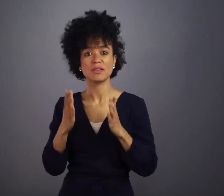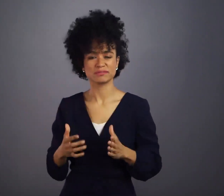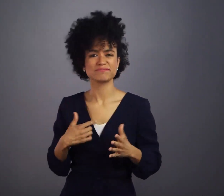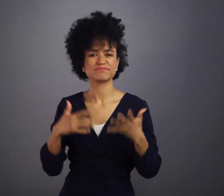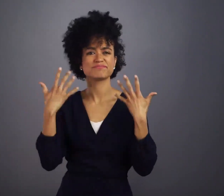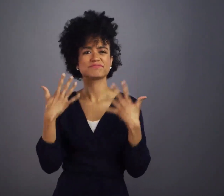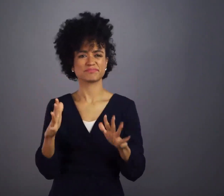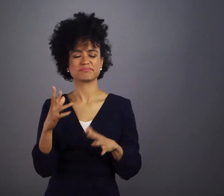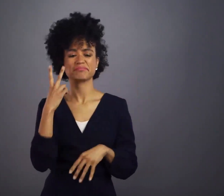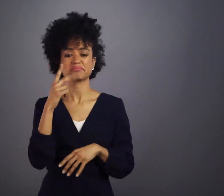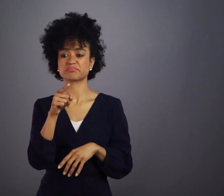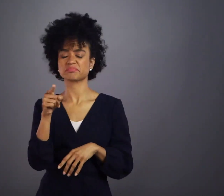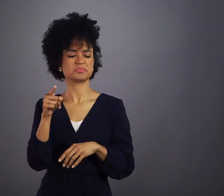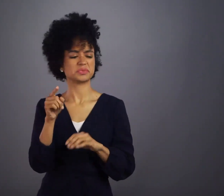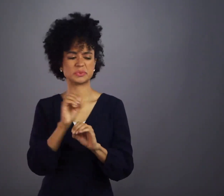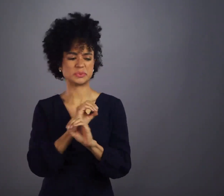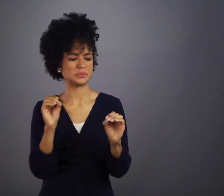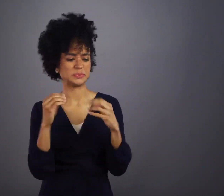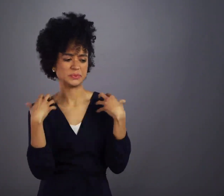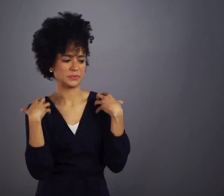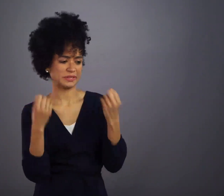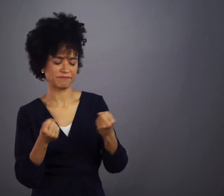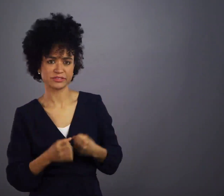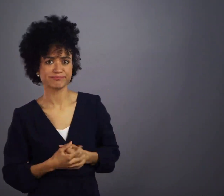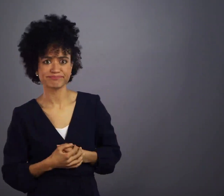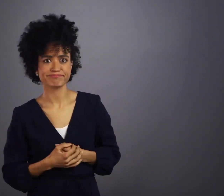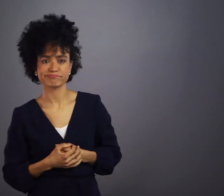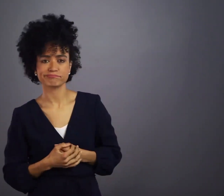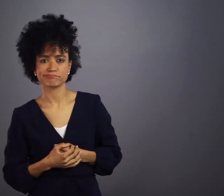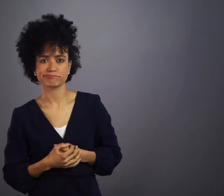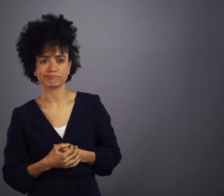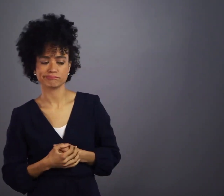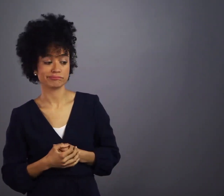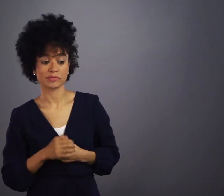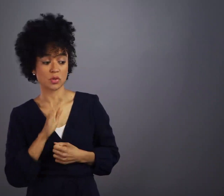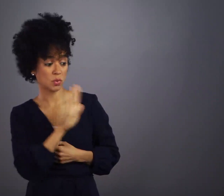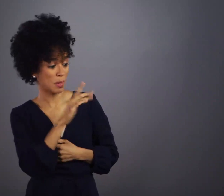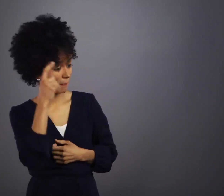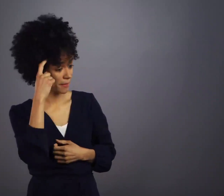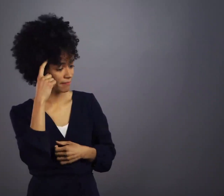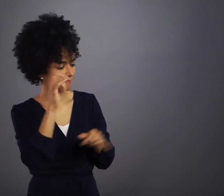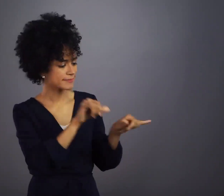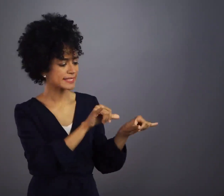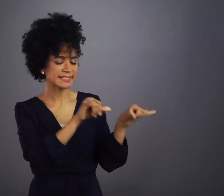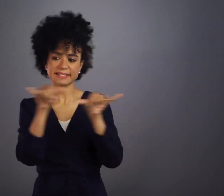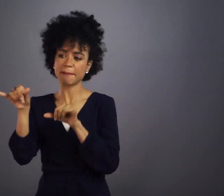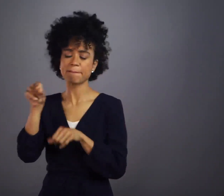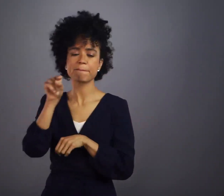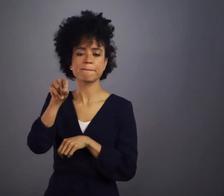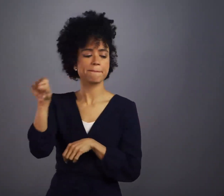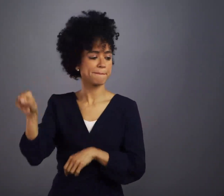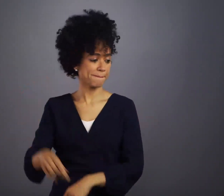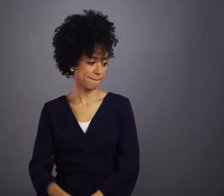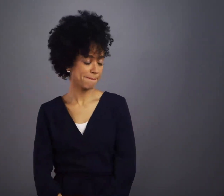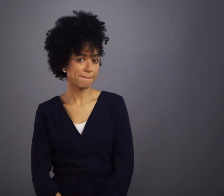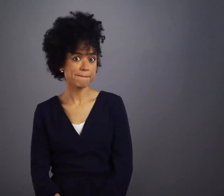I have never seen one single case recover, where that state of mind existed to the extent that it does in you."